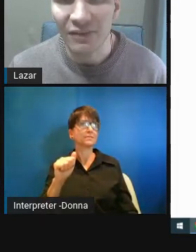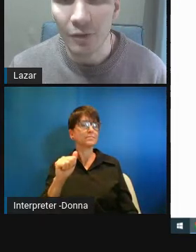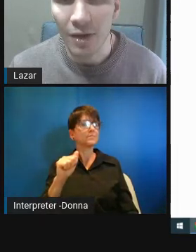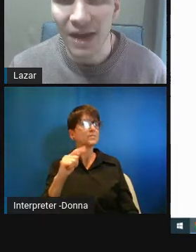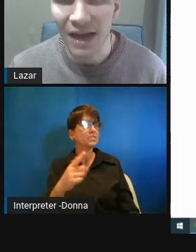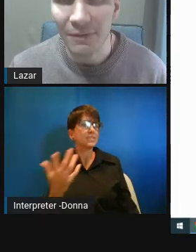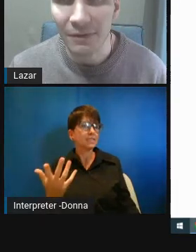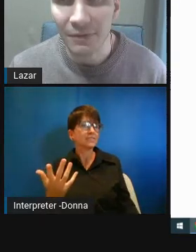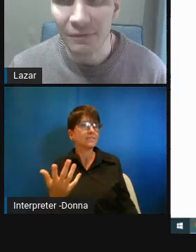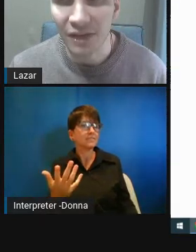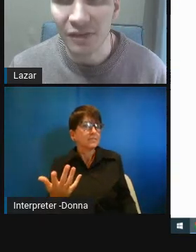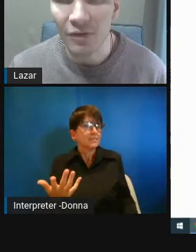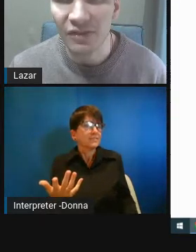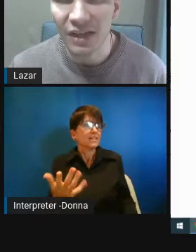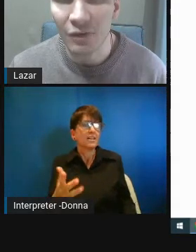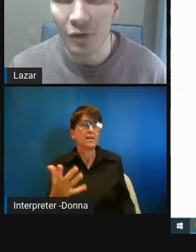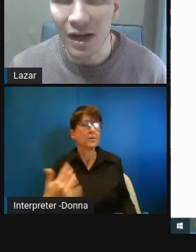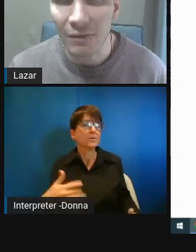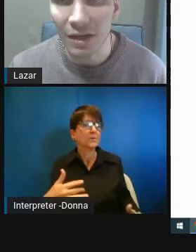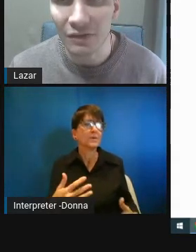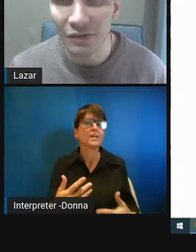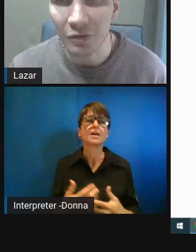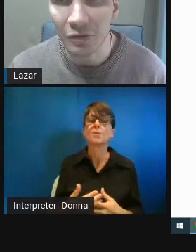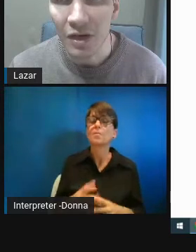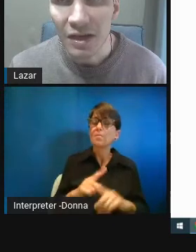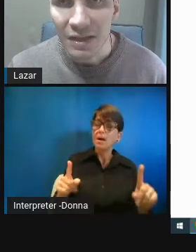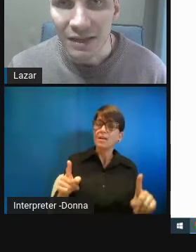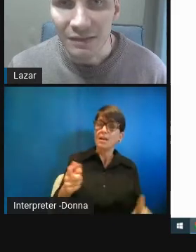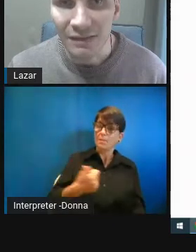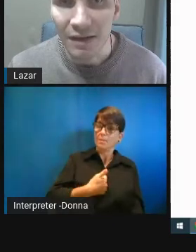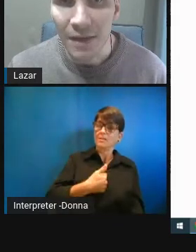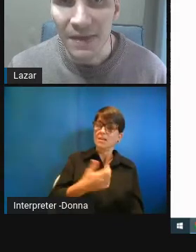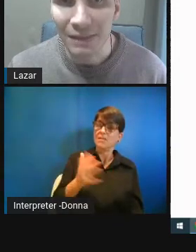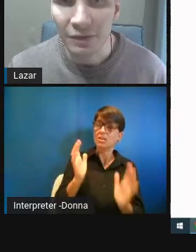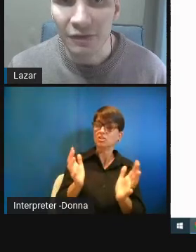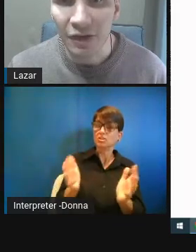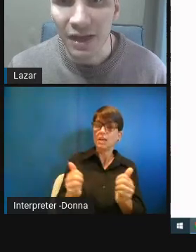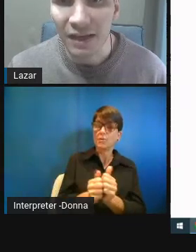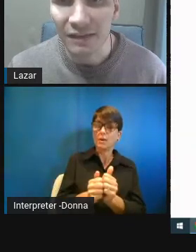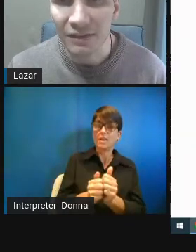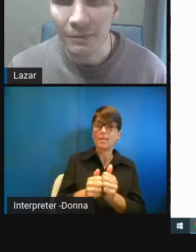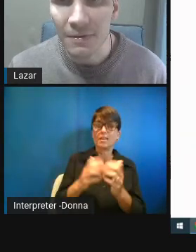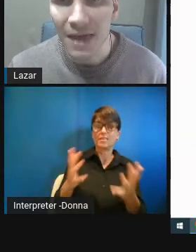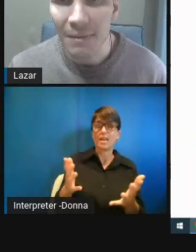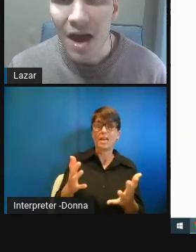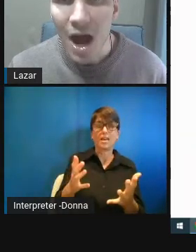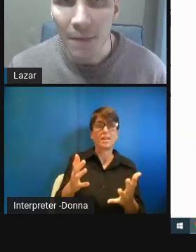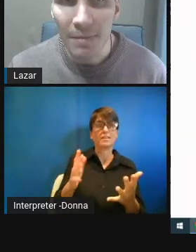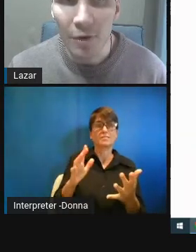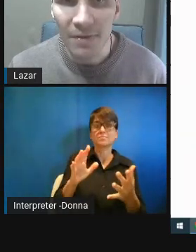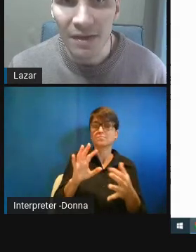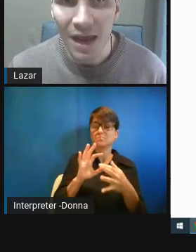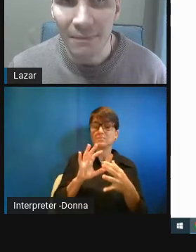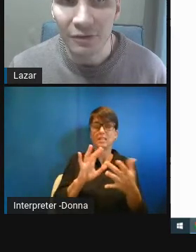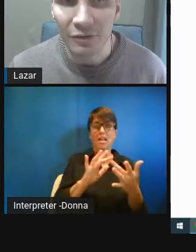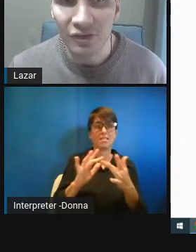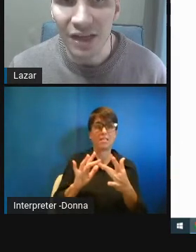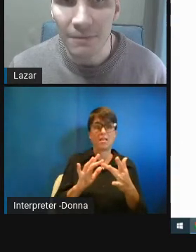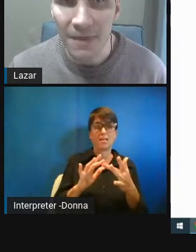so if anyone from Tesco is here, or anyone else who is available to connect us with them, I'll be more than happy to chat with them